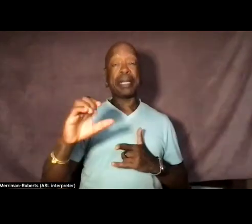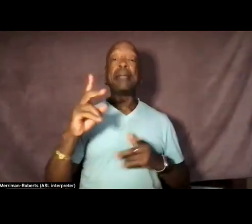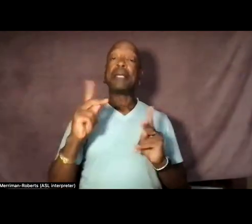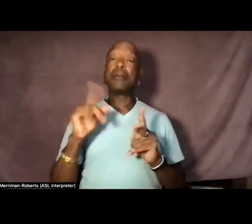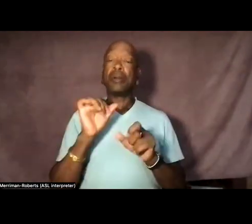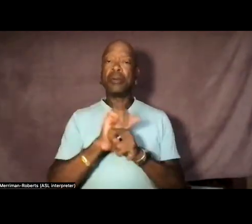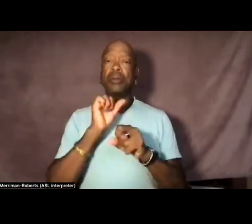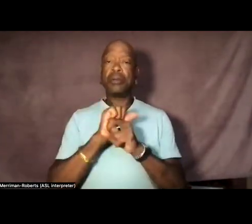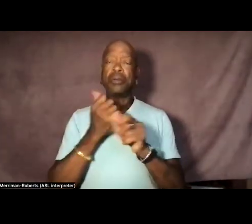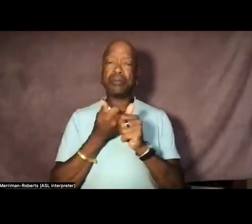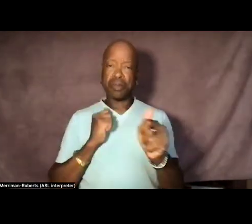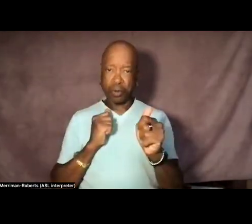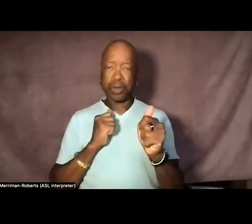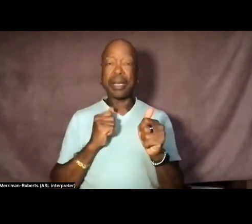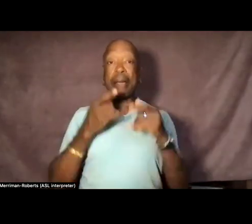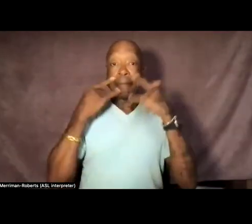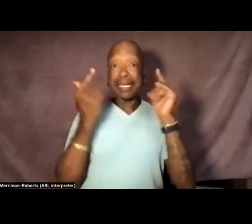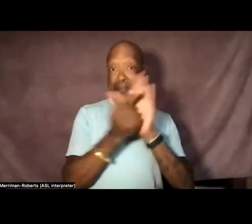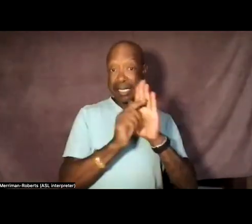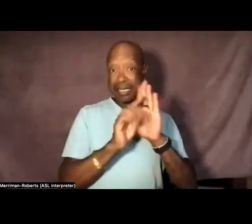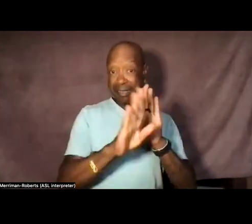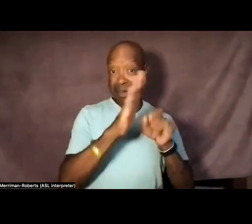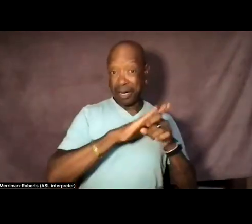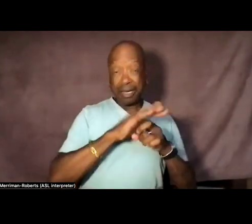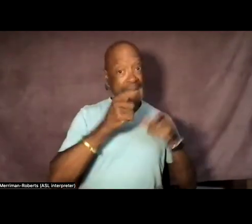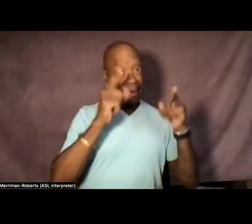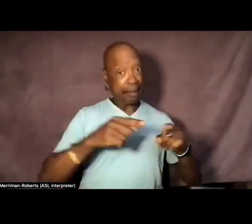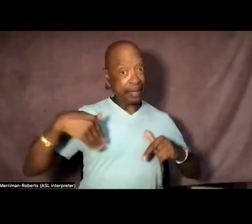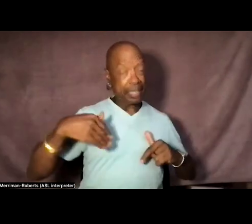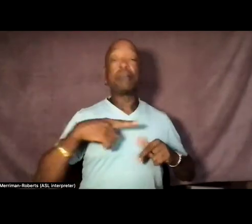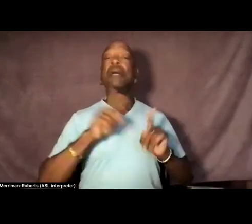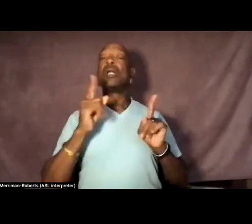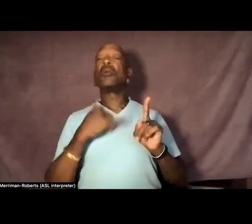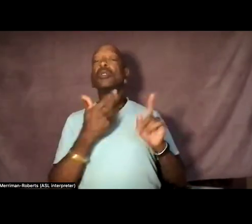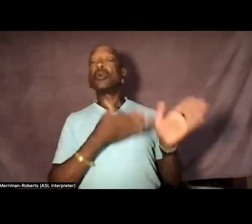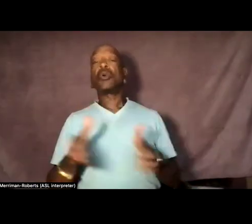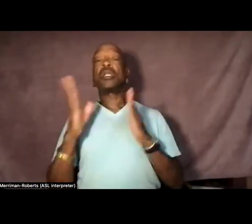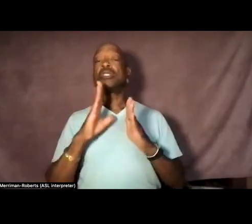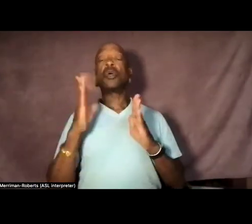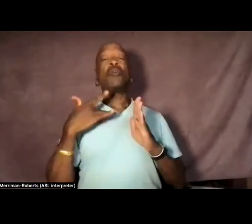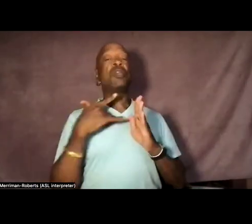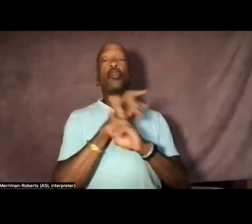areas where this hasn't happened yet but who want to organize and and build coalitions within and